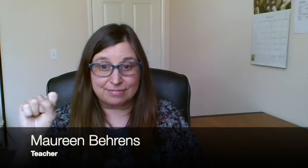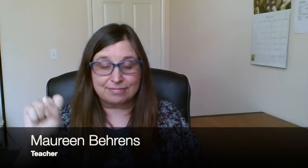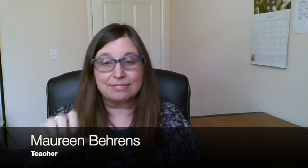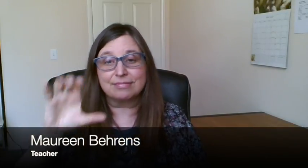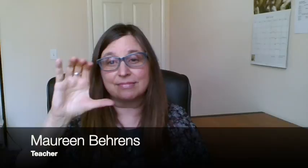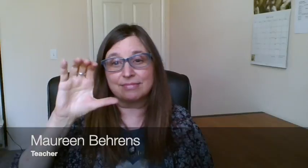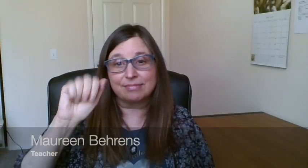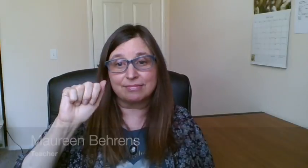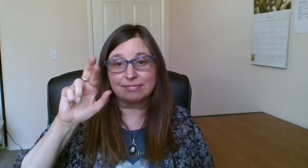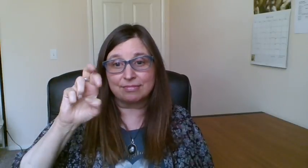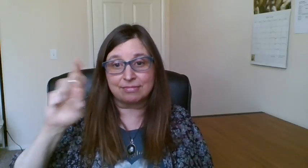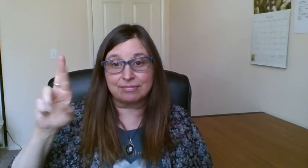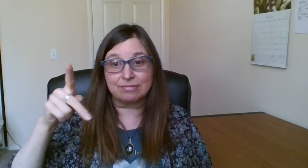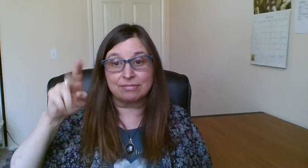Karere prep teacher.